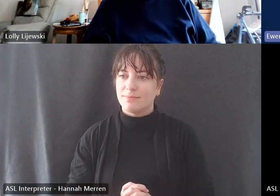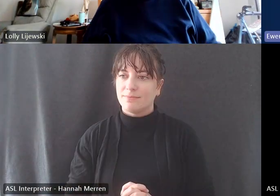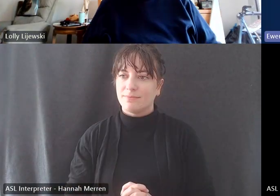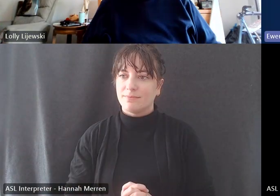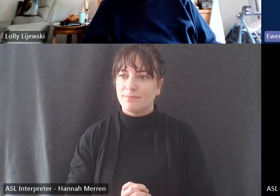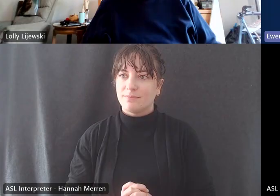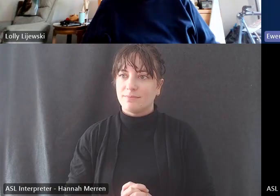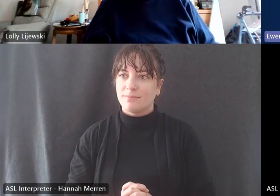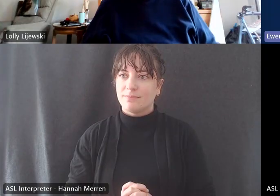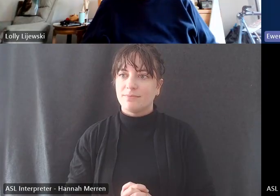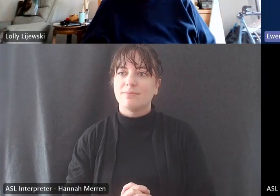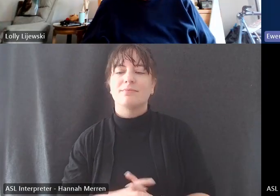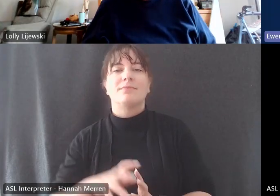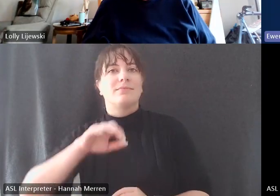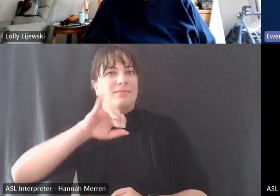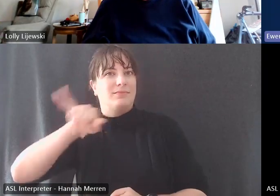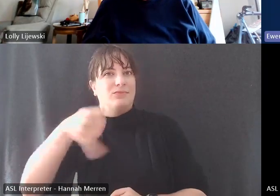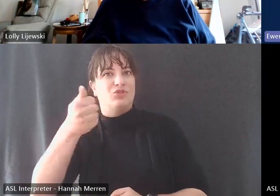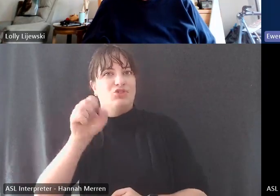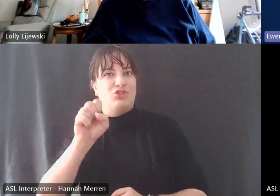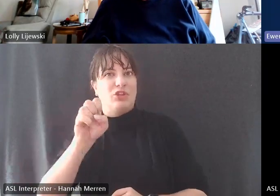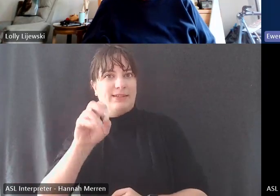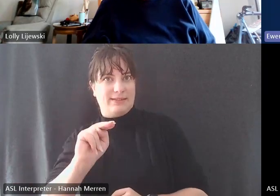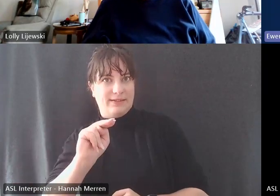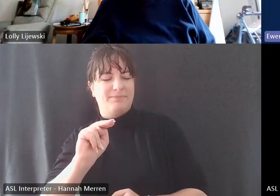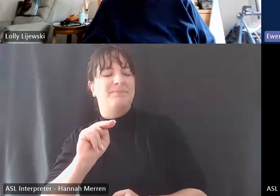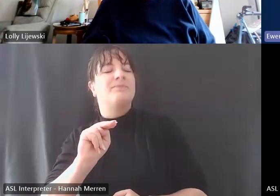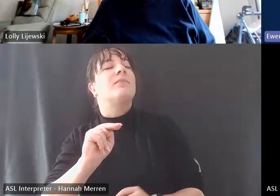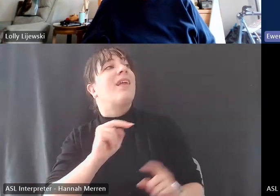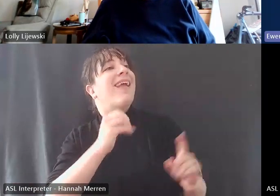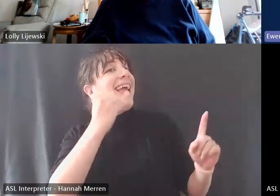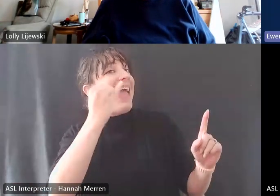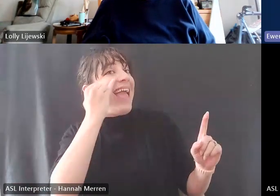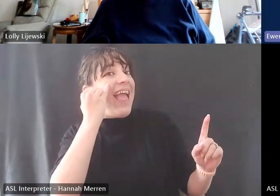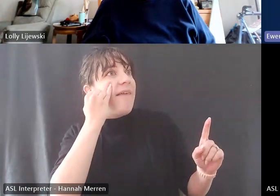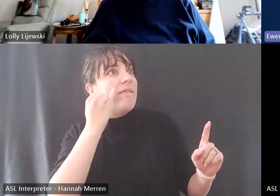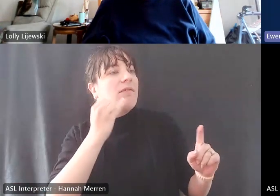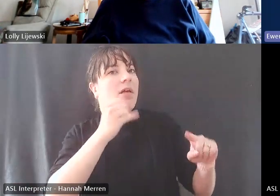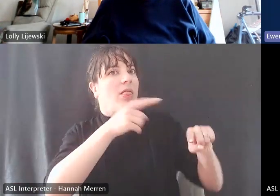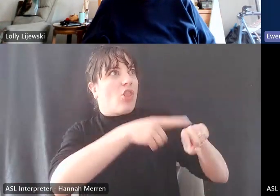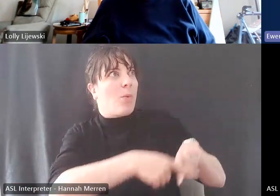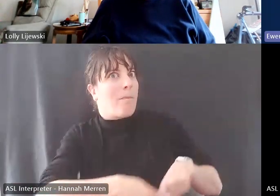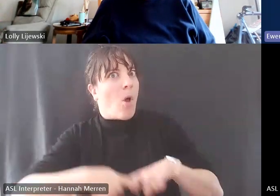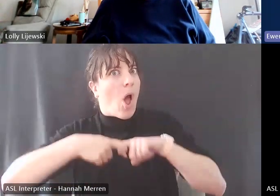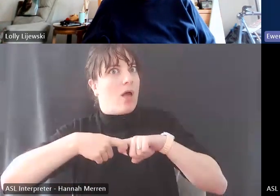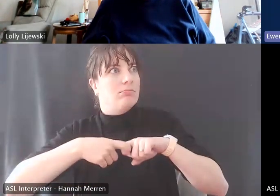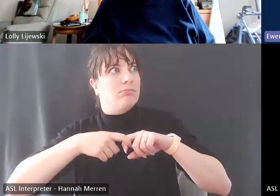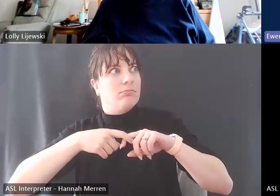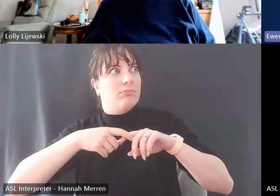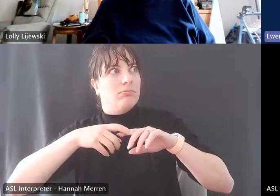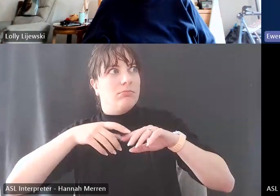And if you hear-- pause, Jason. If you hear pauses in the conversation and maybe that Lolly is listening to her screen reader